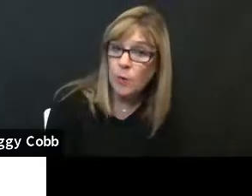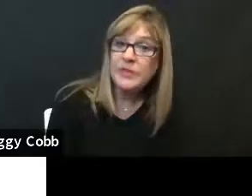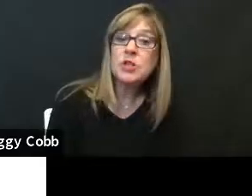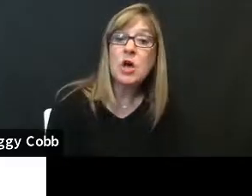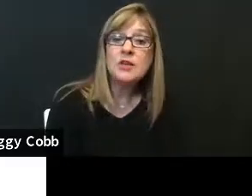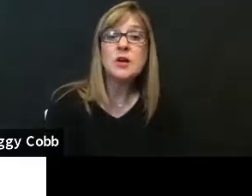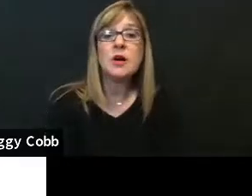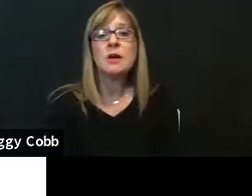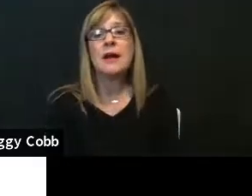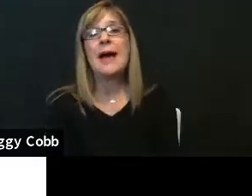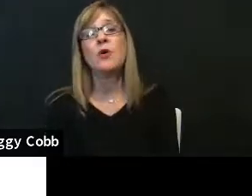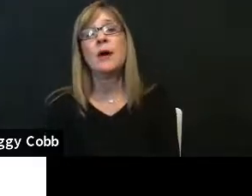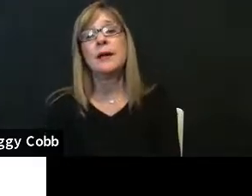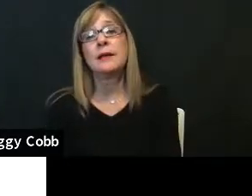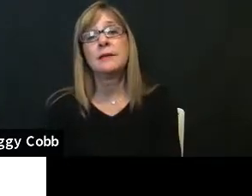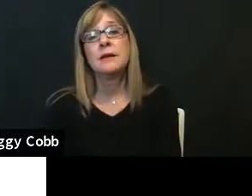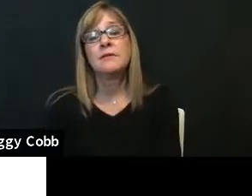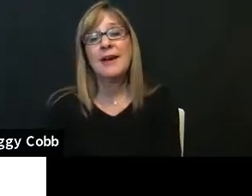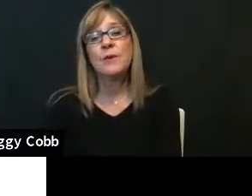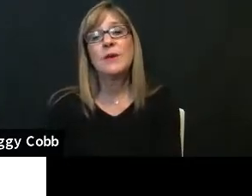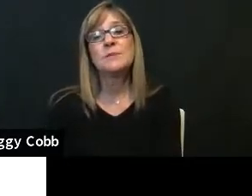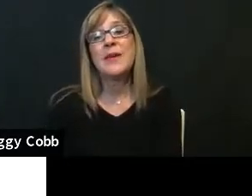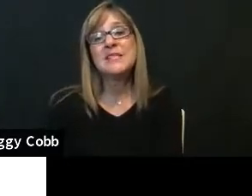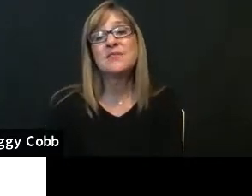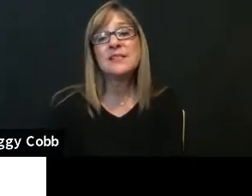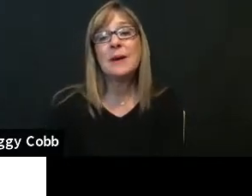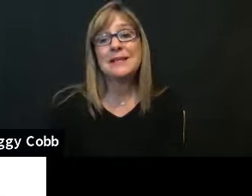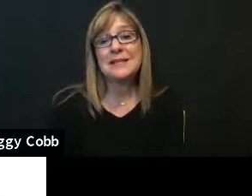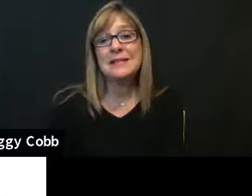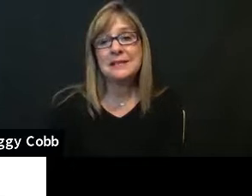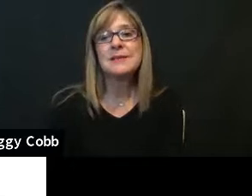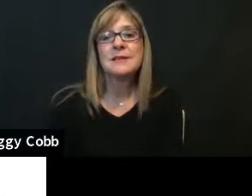what the laws are, how I can find what best fits my needs